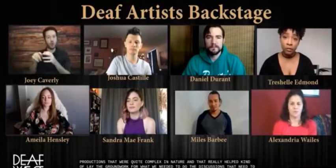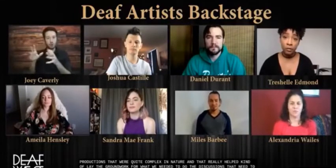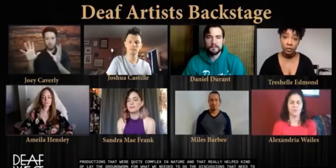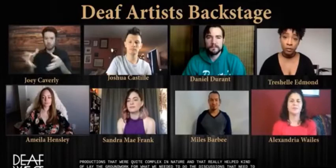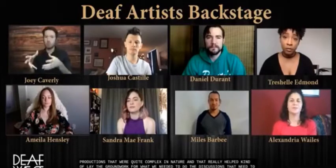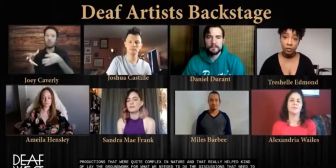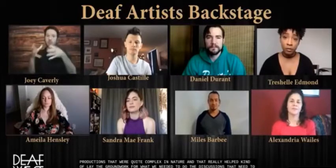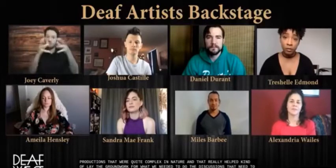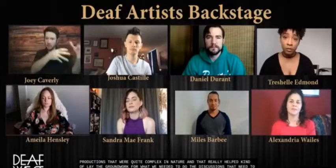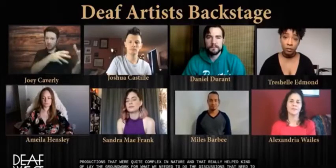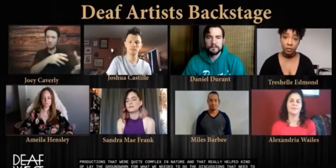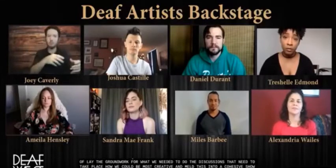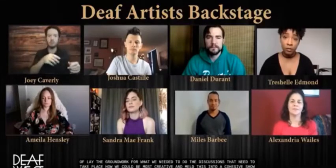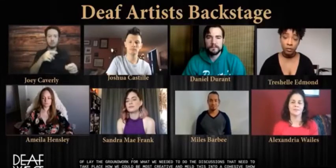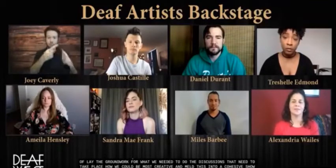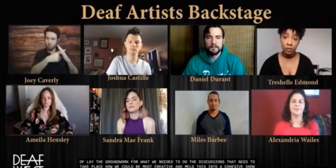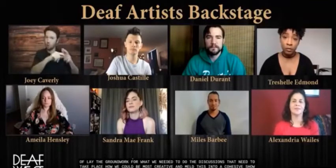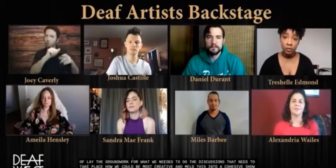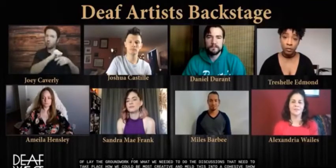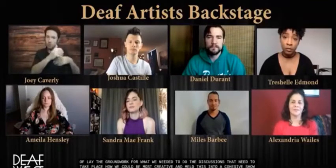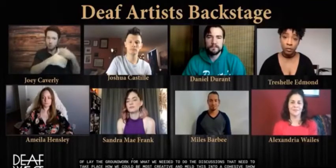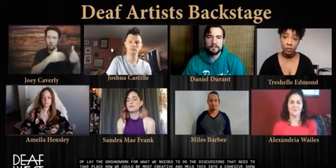Joey: I remember when the LA production first started.